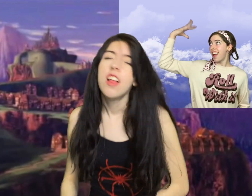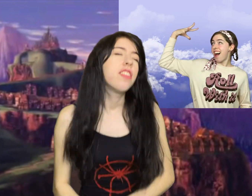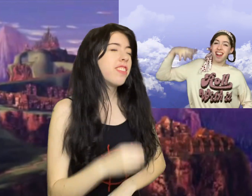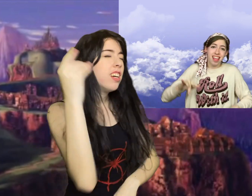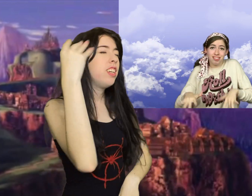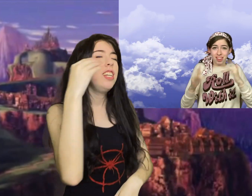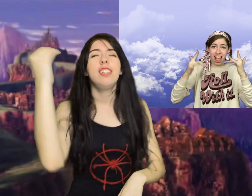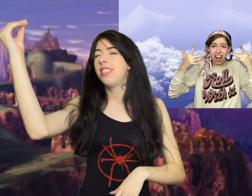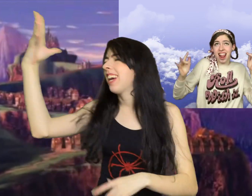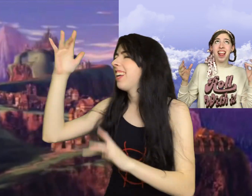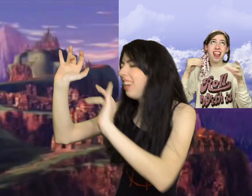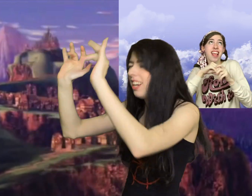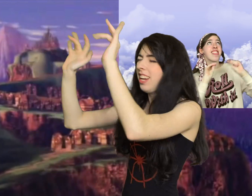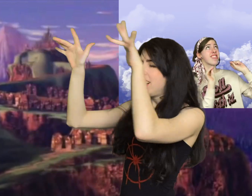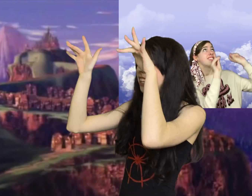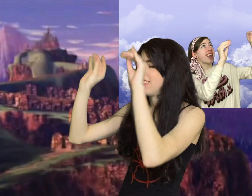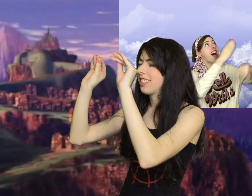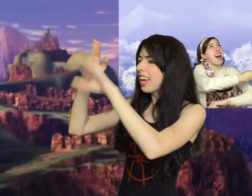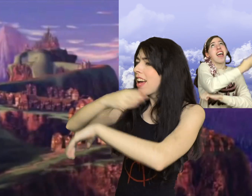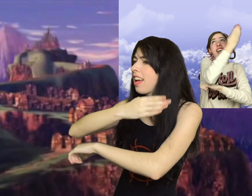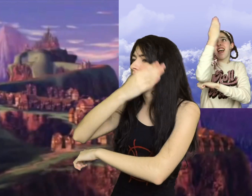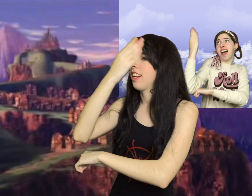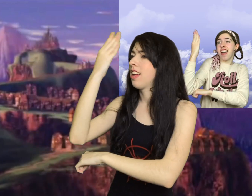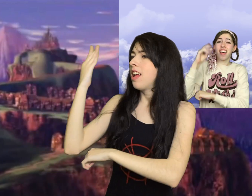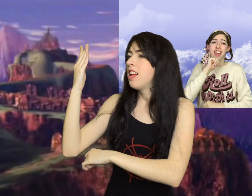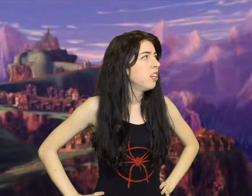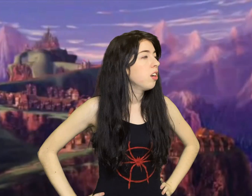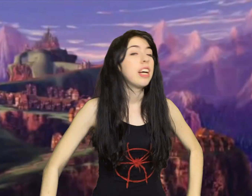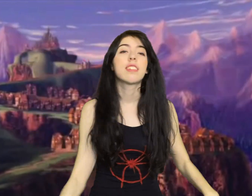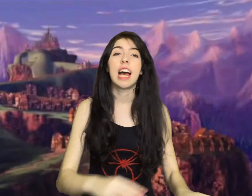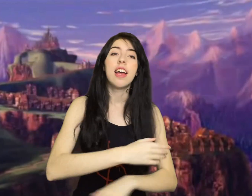the sun is shining in the sky oh yeah, SKY